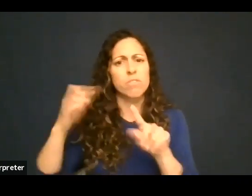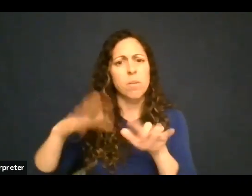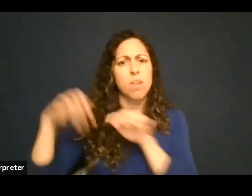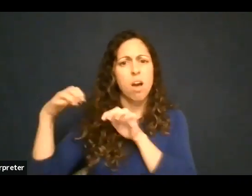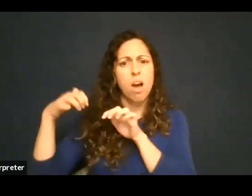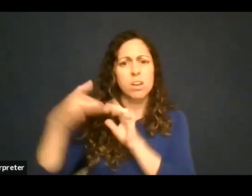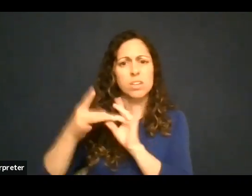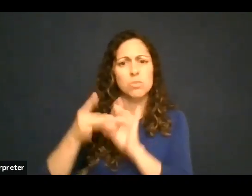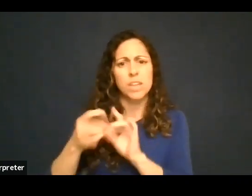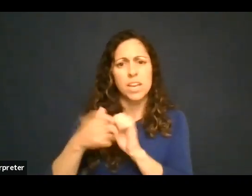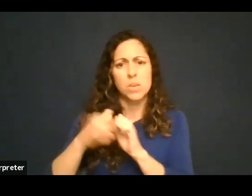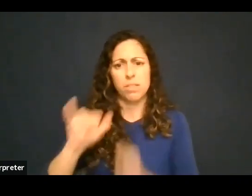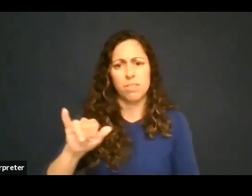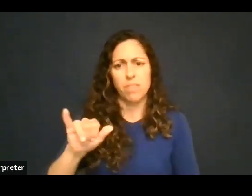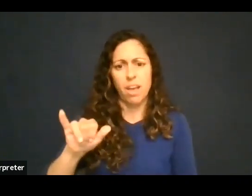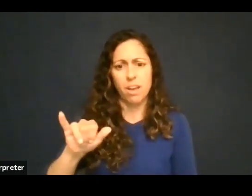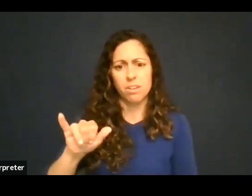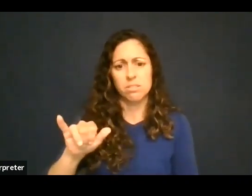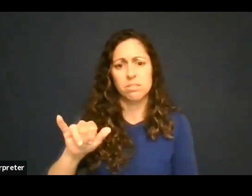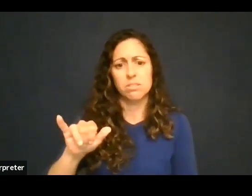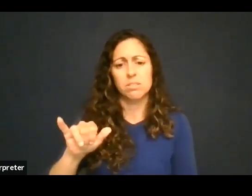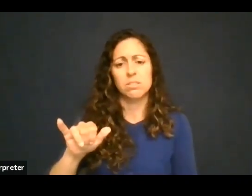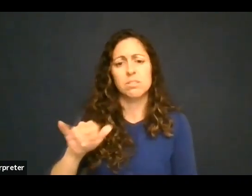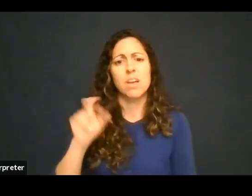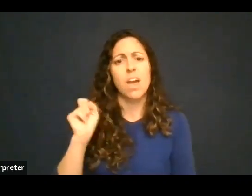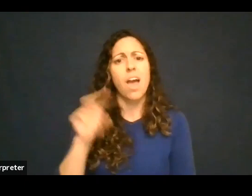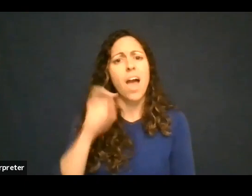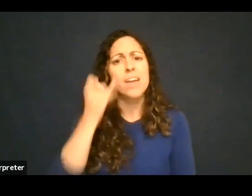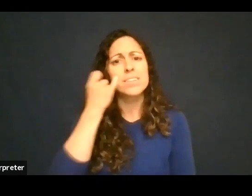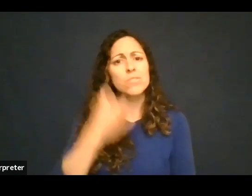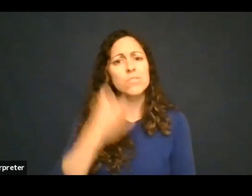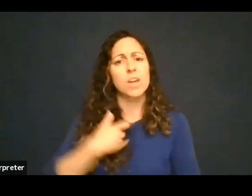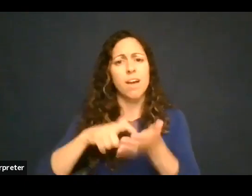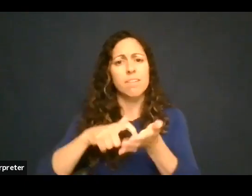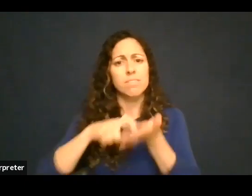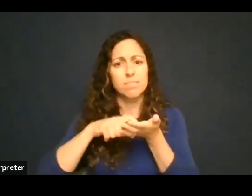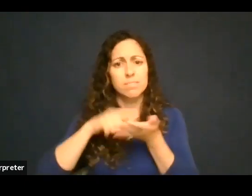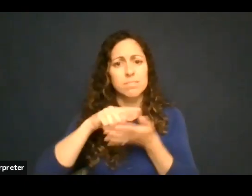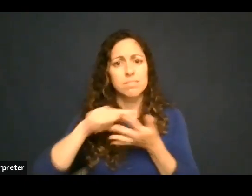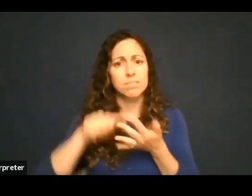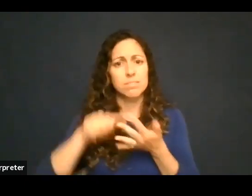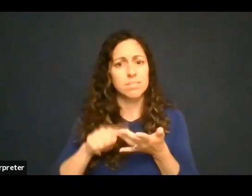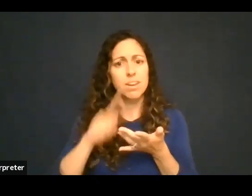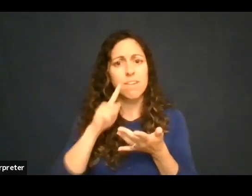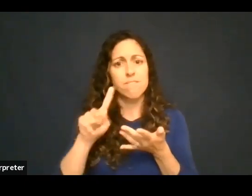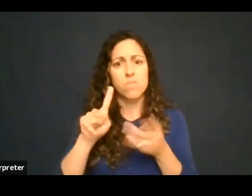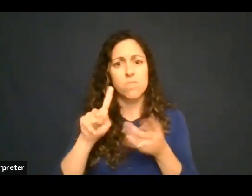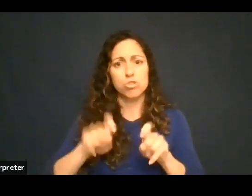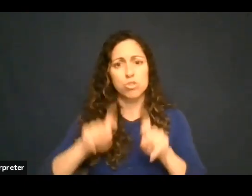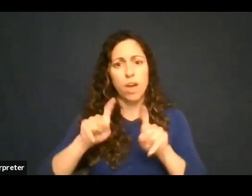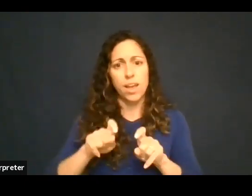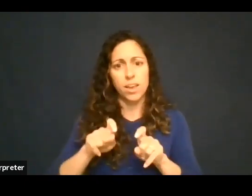If we have certain eligibility criteria for a trial, then there was the concern that they would be too narrow